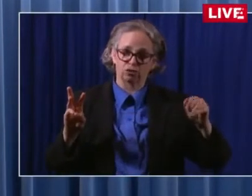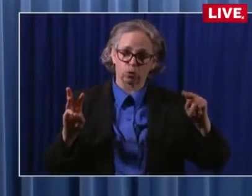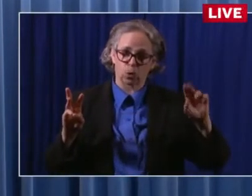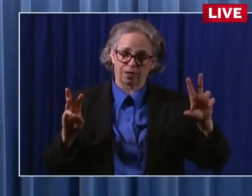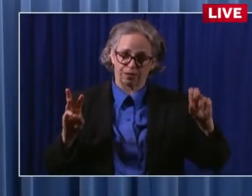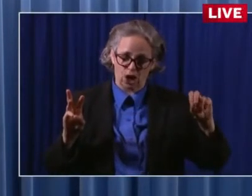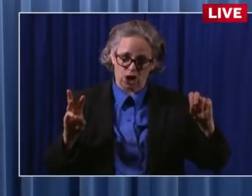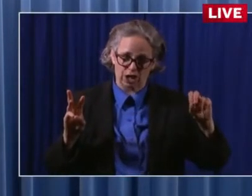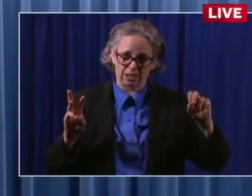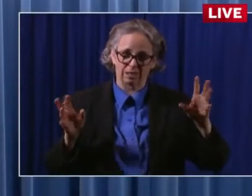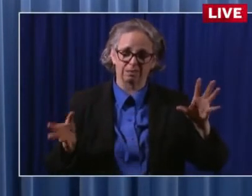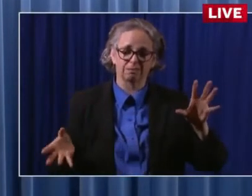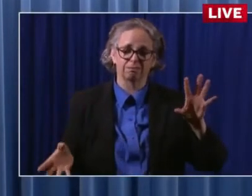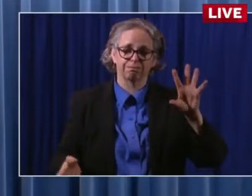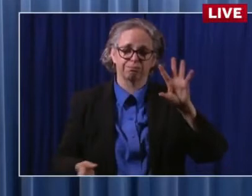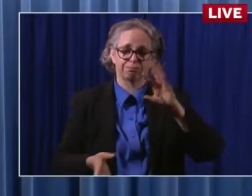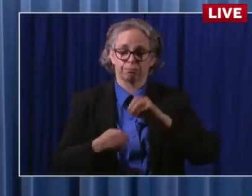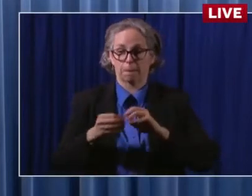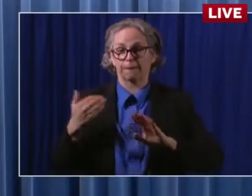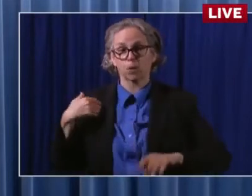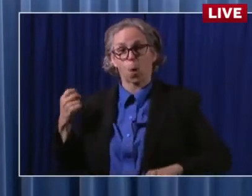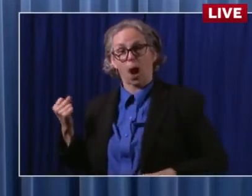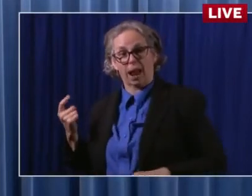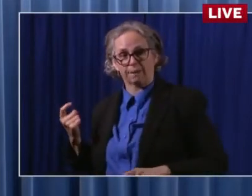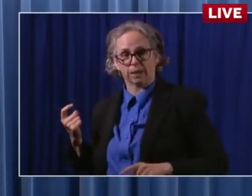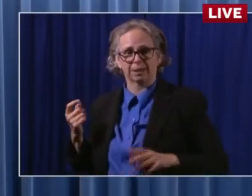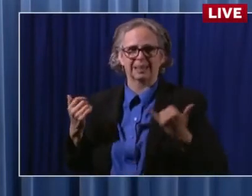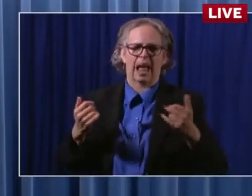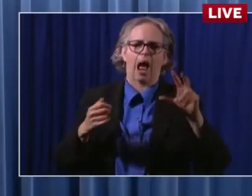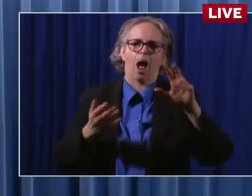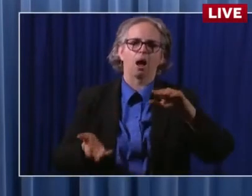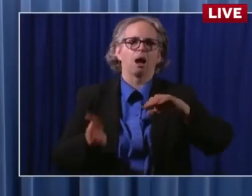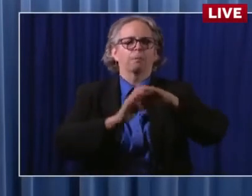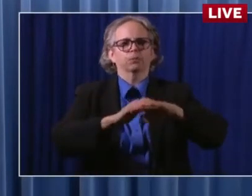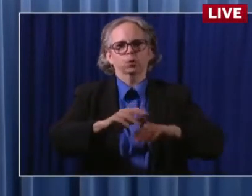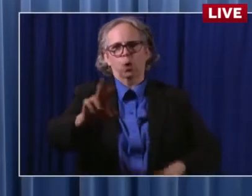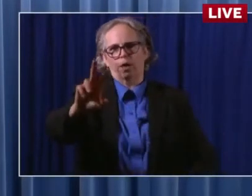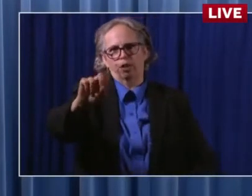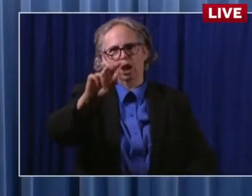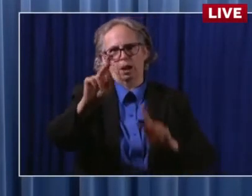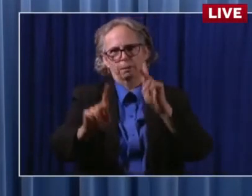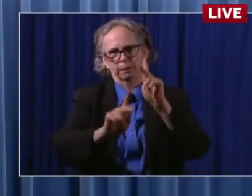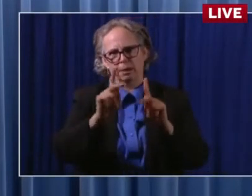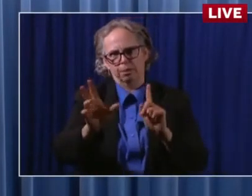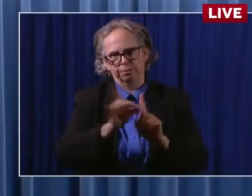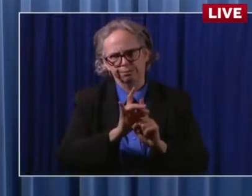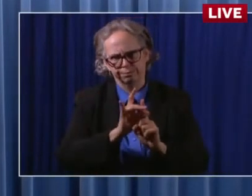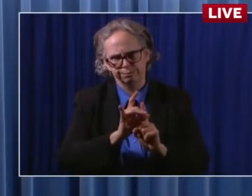FROM JUNE 16 UNTIL JUNE 30 KARMA THE AVERAGE NEW CASES PER DAY NEARLY TRIPLED, FROM 11 TO 30.